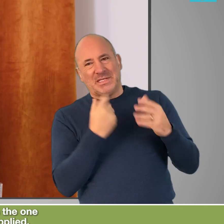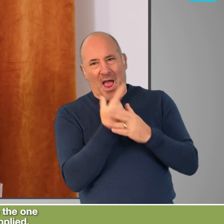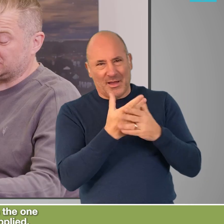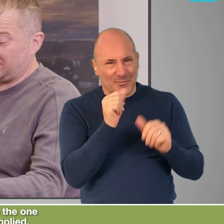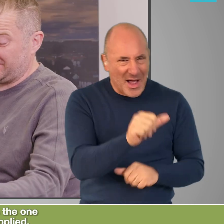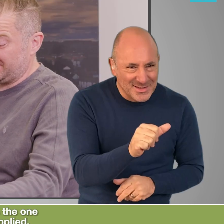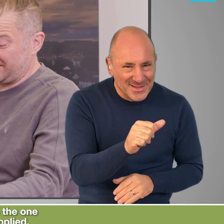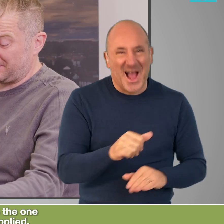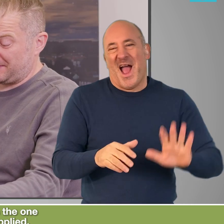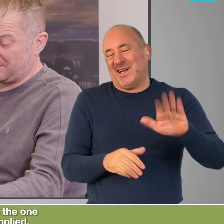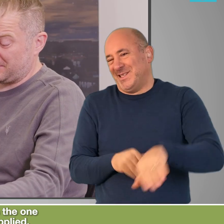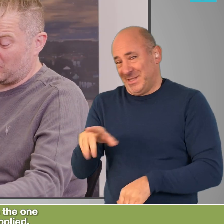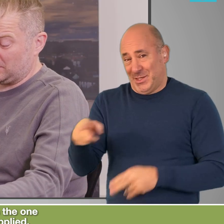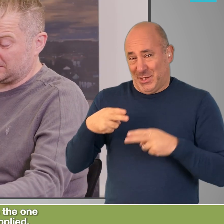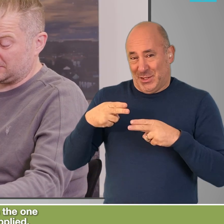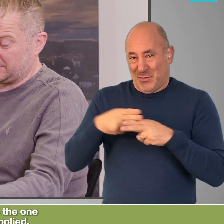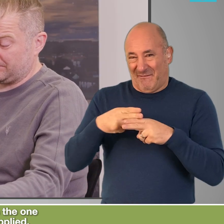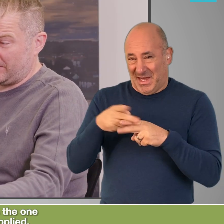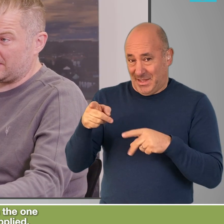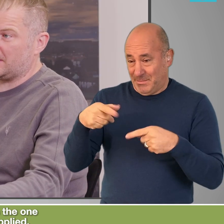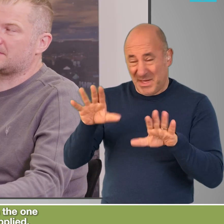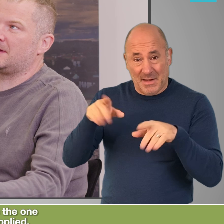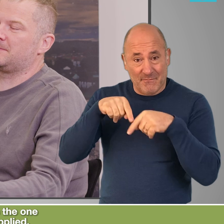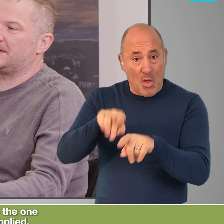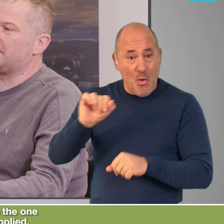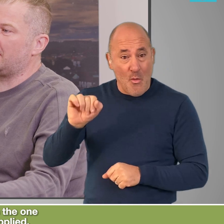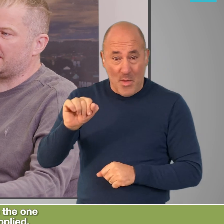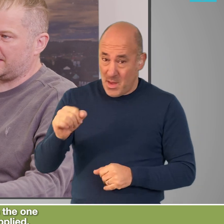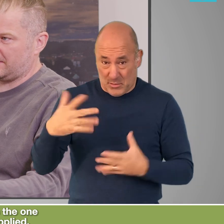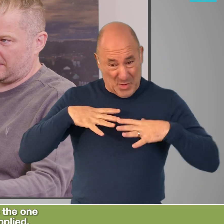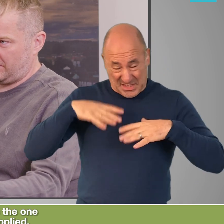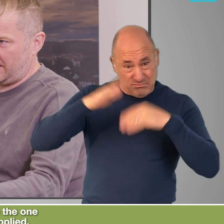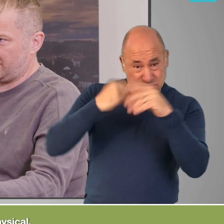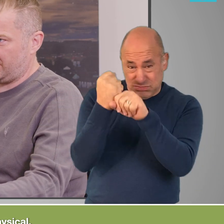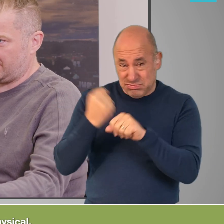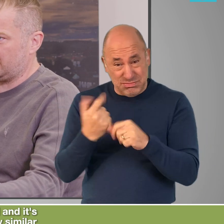Yeah, Sheffield is the one that it's been applied, it's there, it's physical,